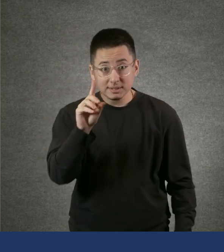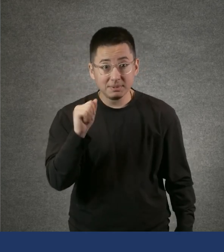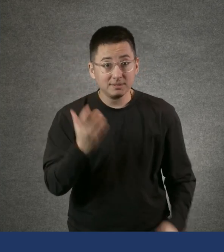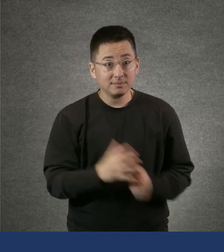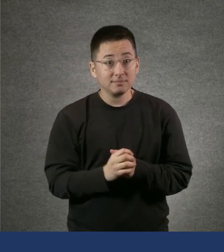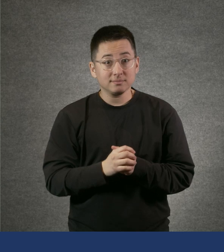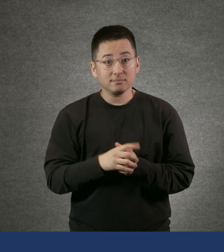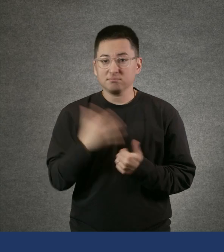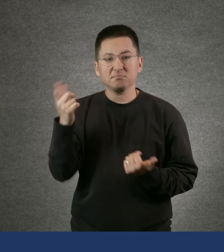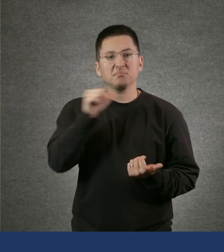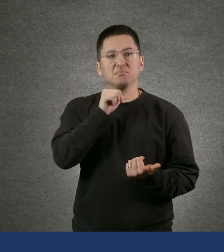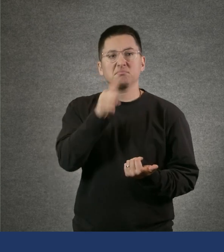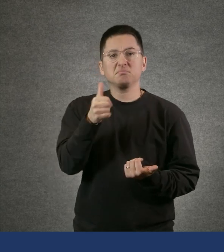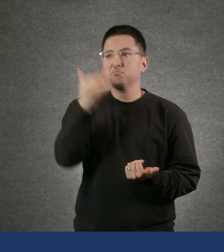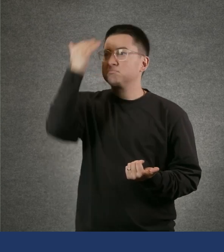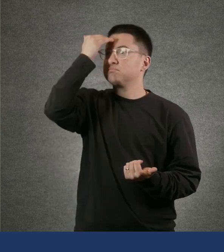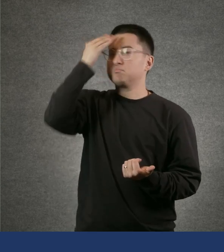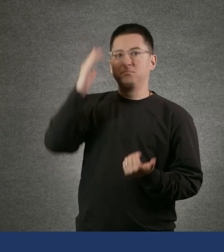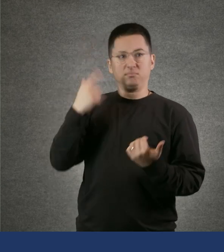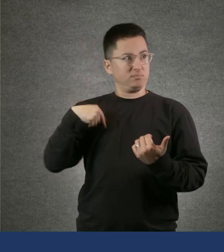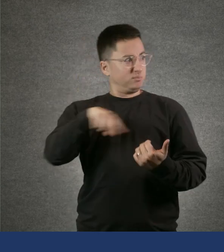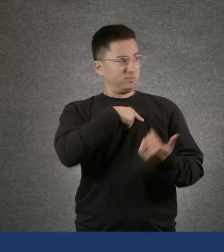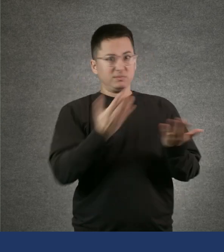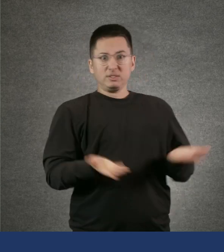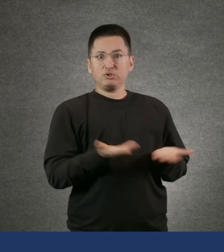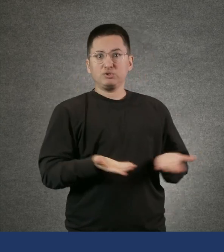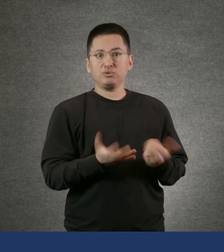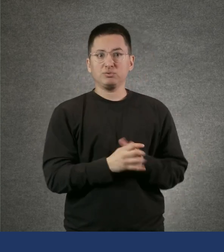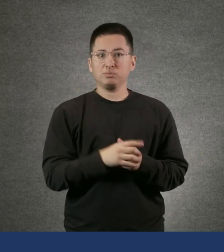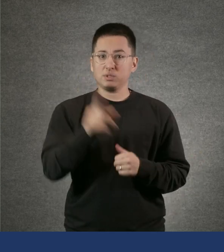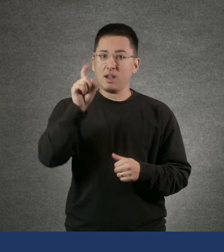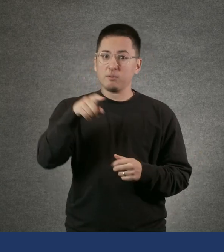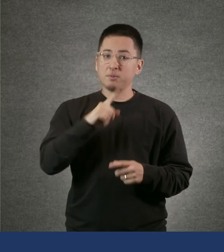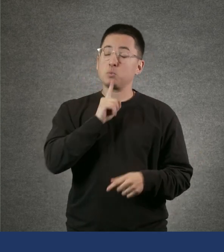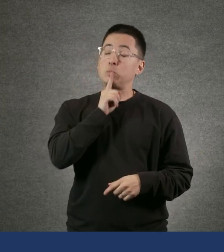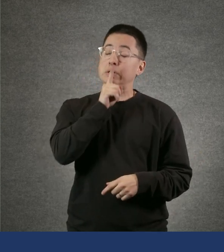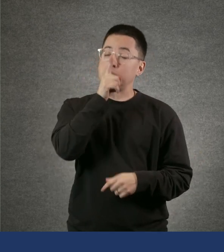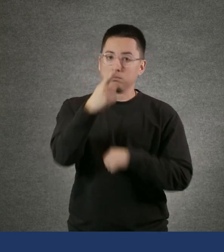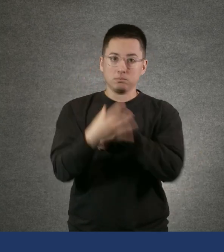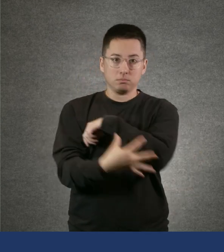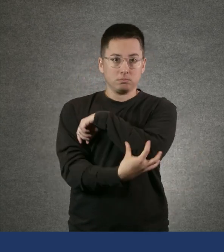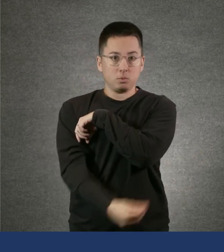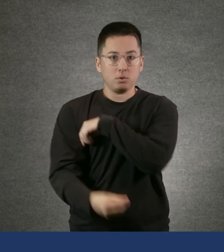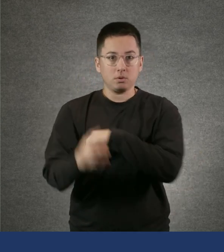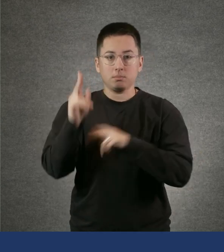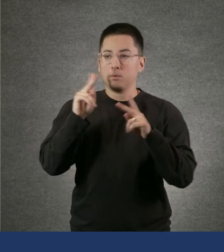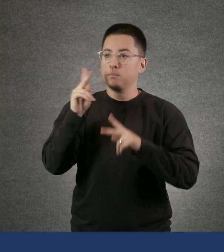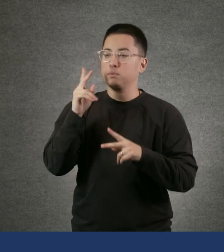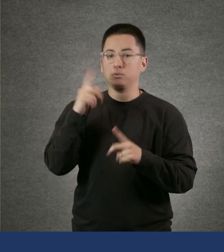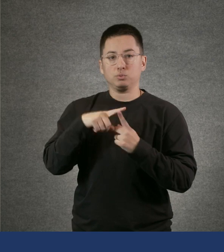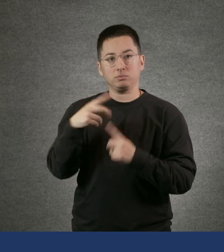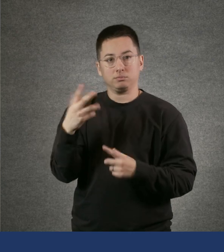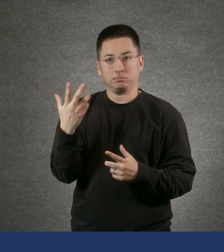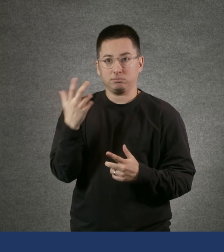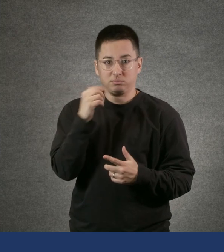In order to be on government assistance, you have to be very asset-poor.